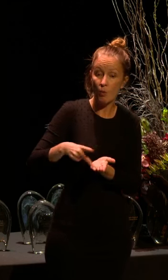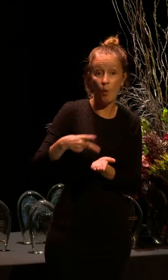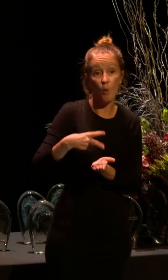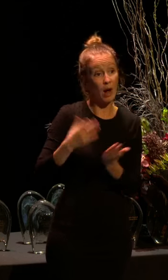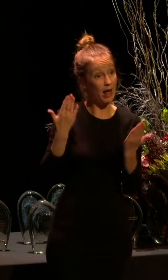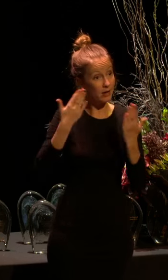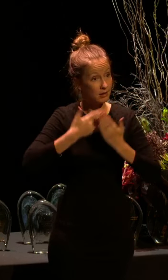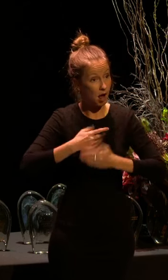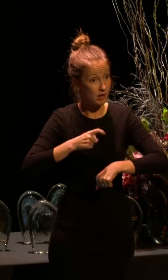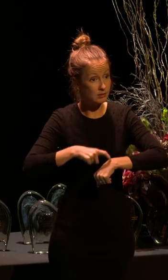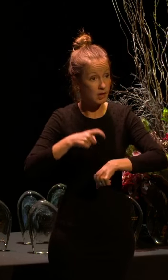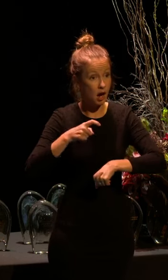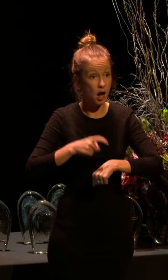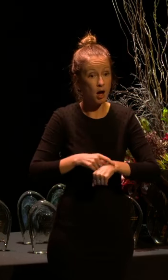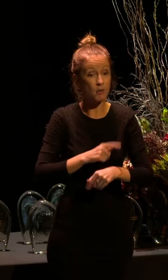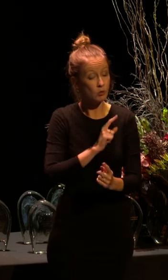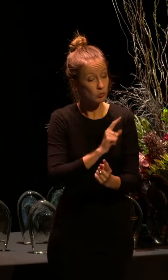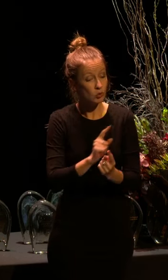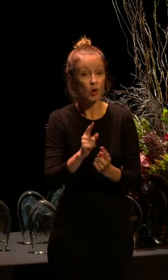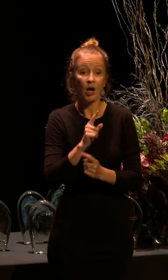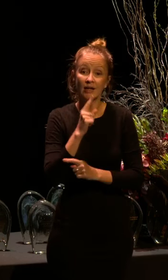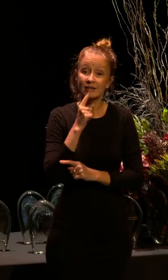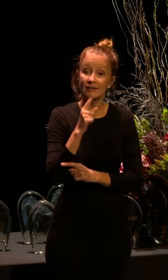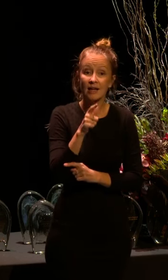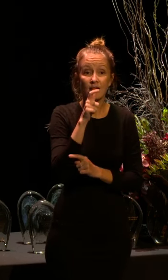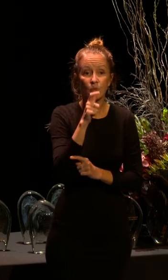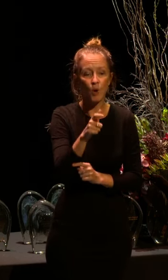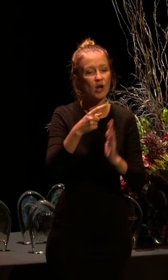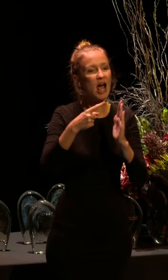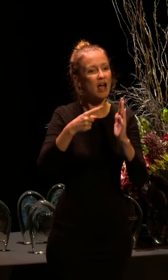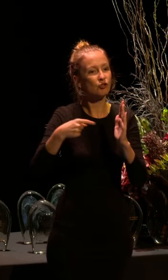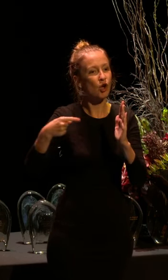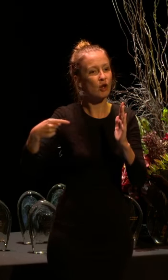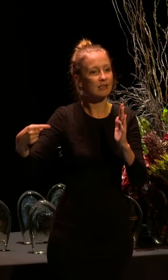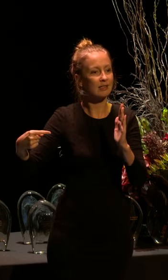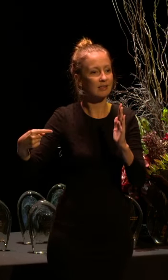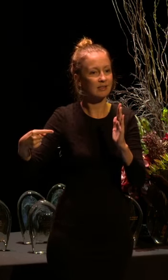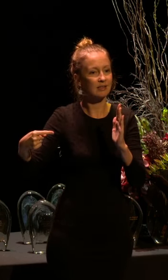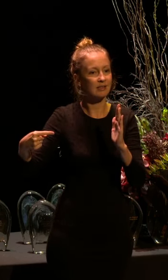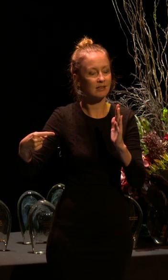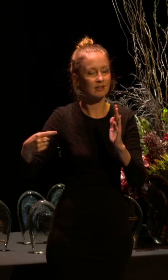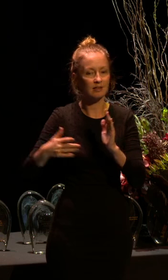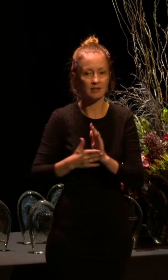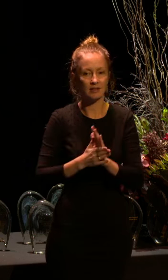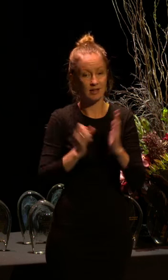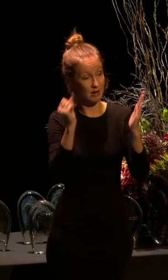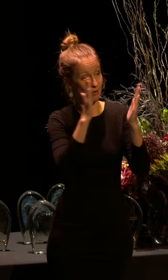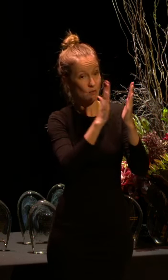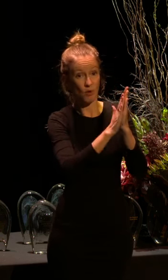anonymously chalking the single word 'eternity' on every makeshift billboard he could find,